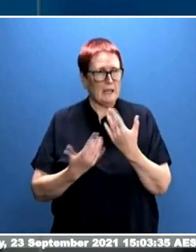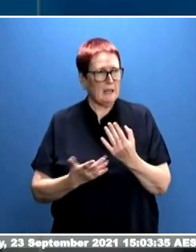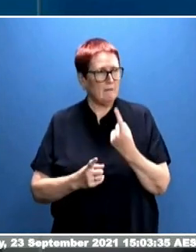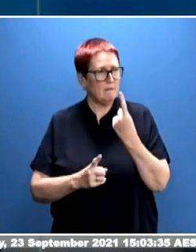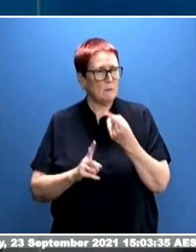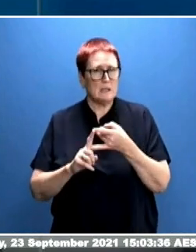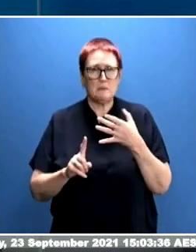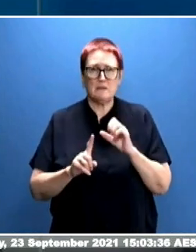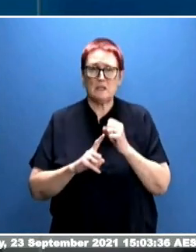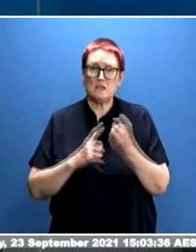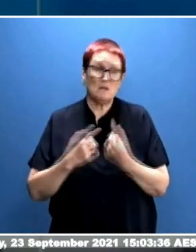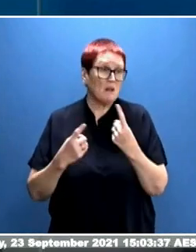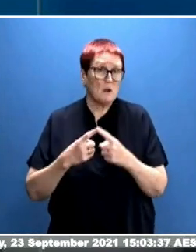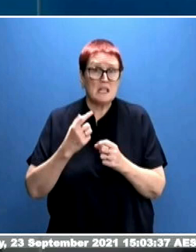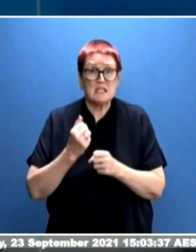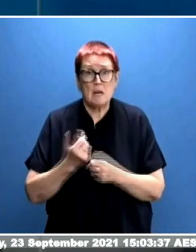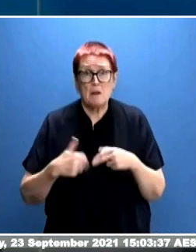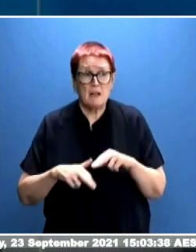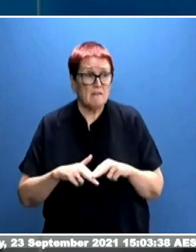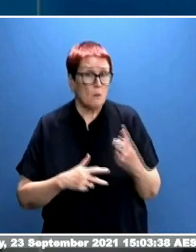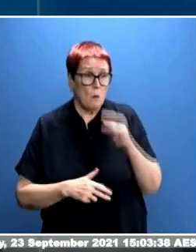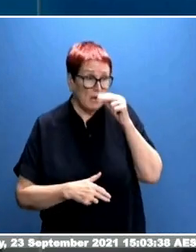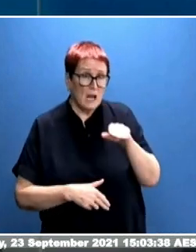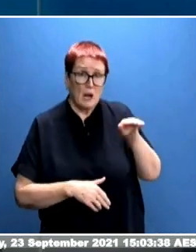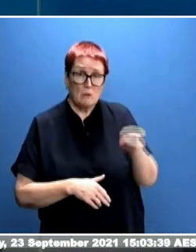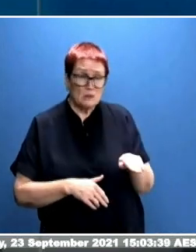For example, if we had a young person who had dysregulated behaviours,